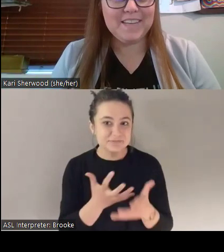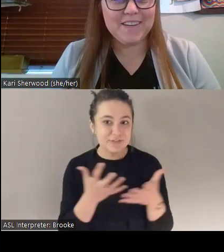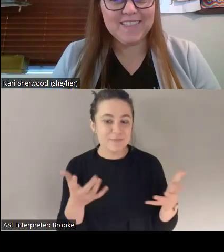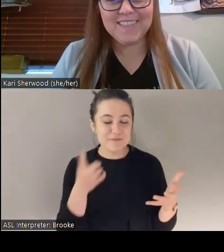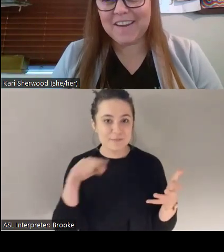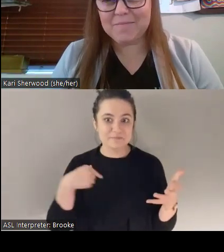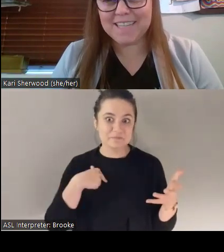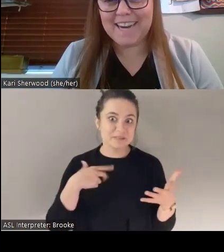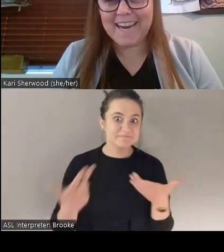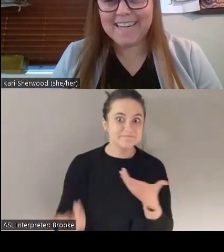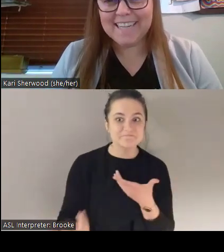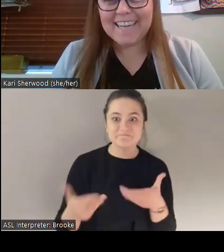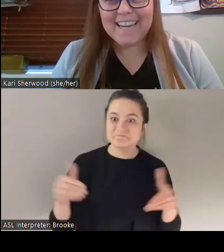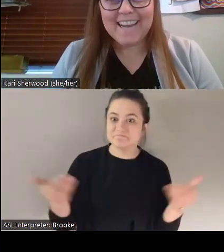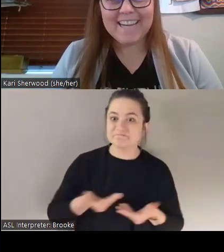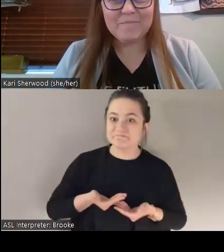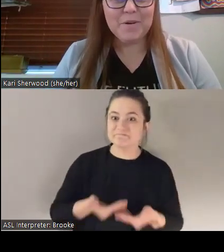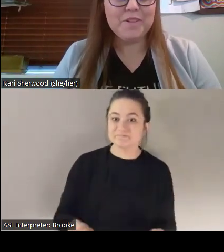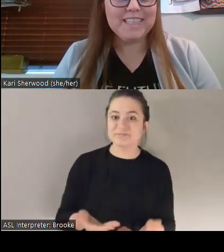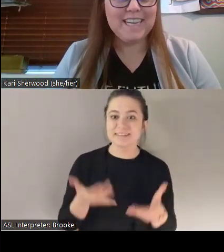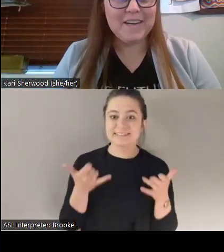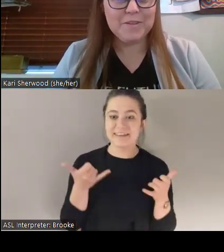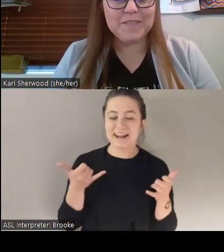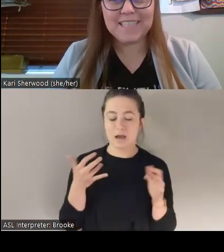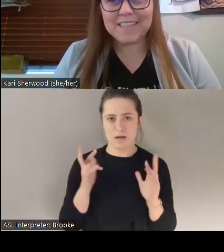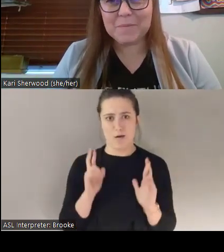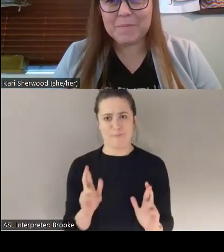here today, and hopefully today goes a little bit